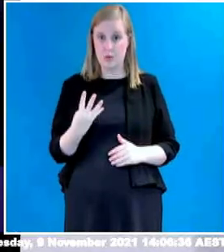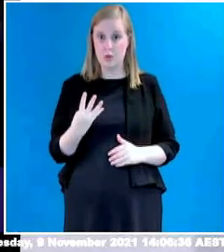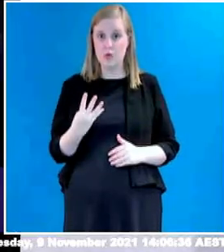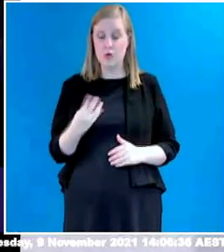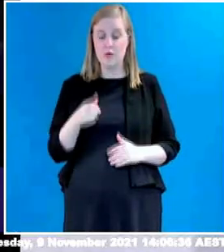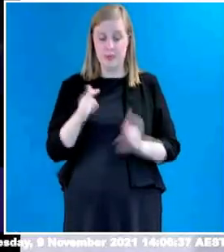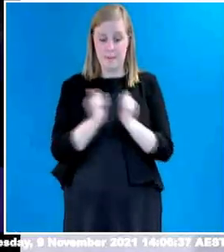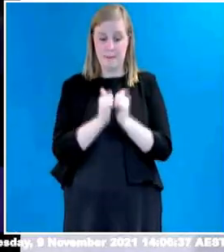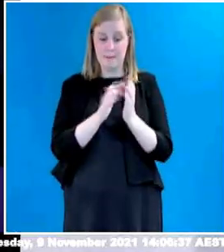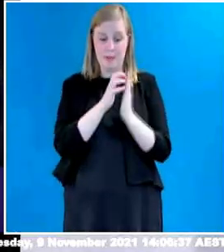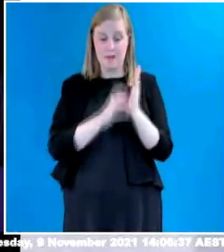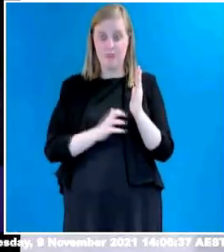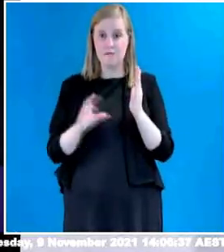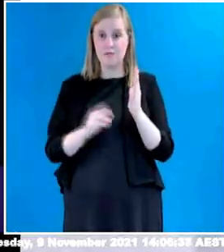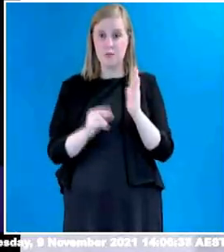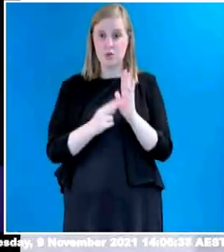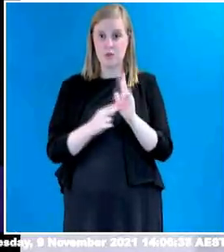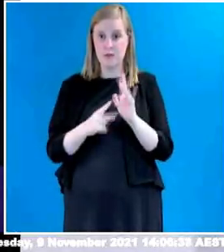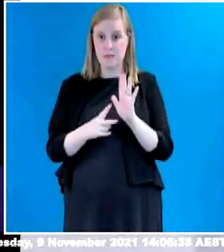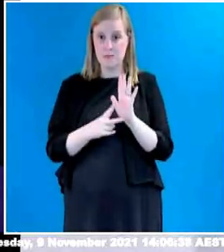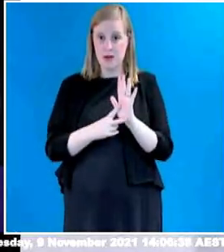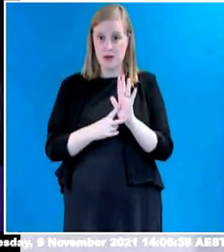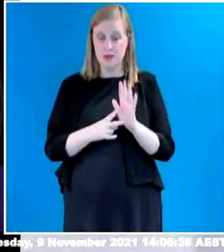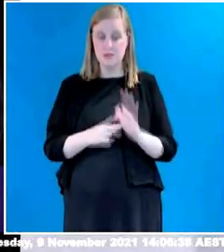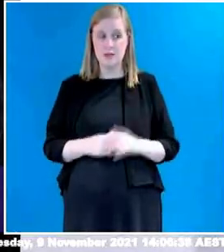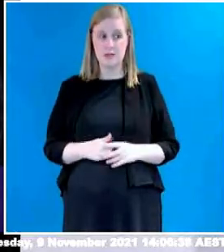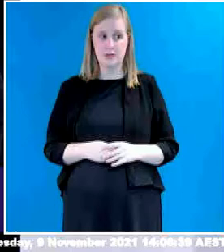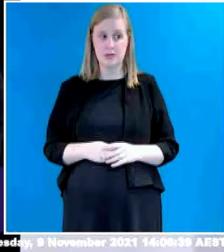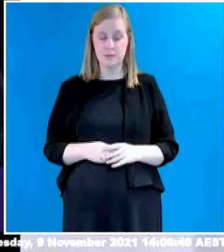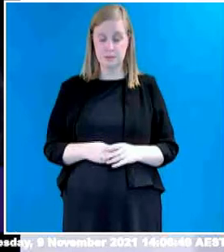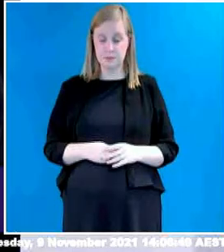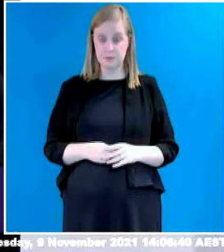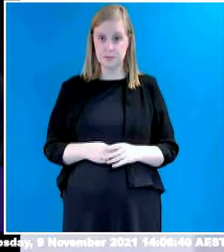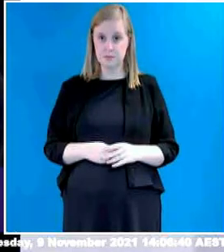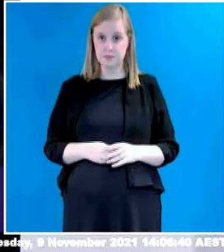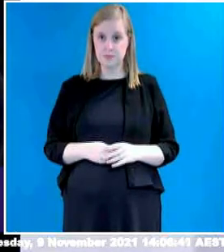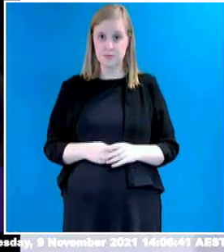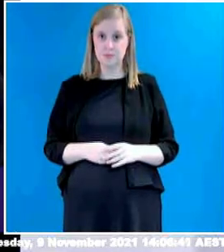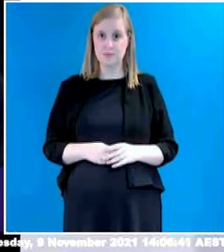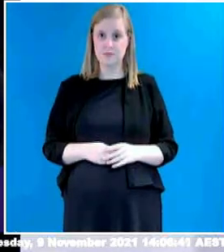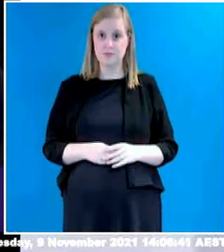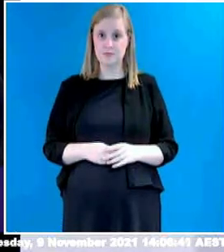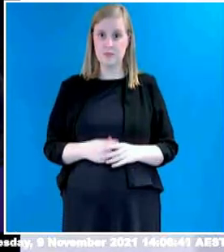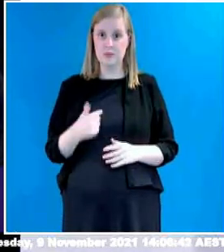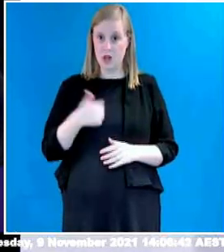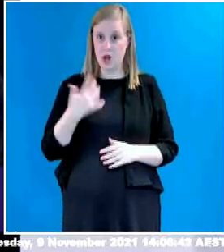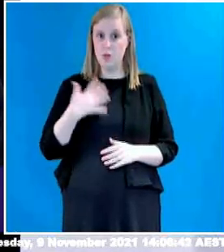But I want to start by understanding as a baseline, this is the